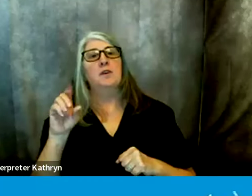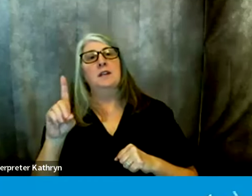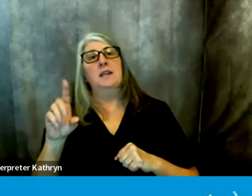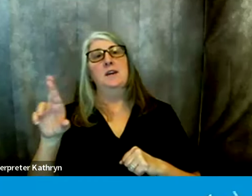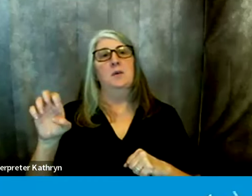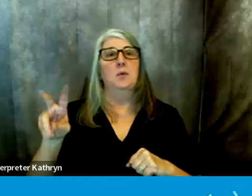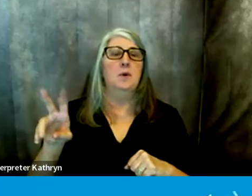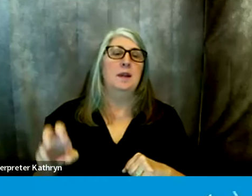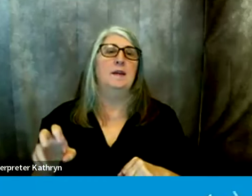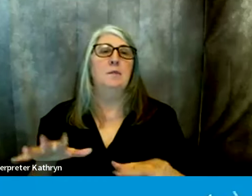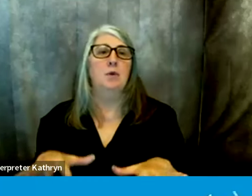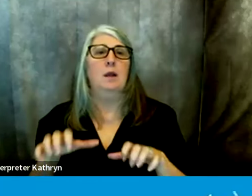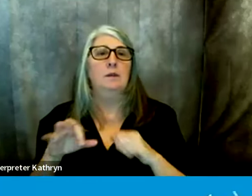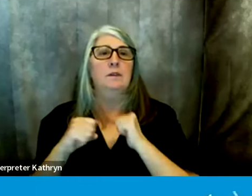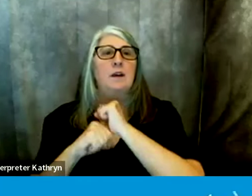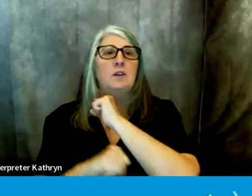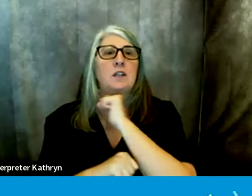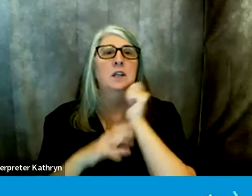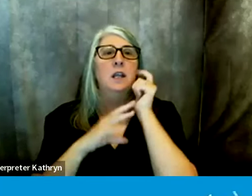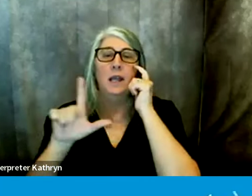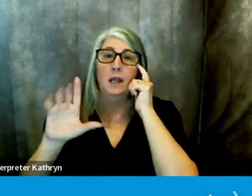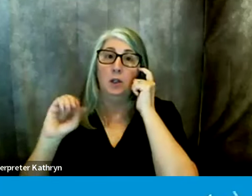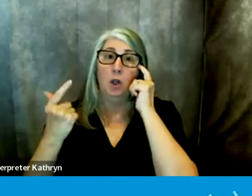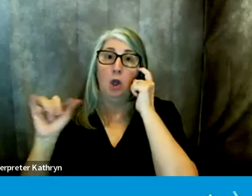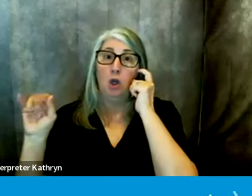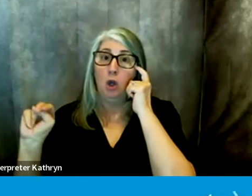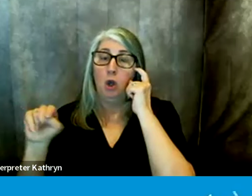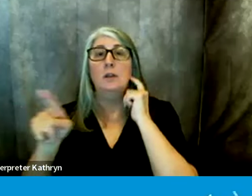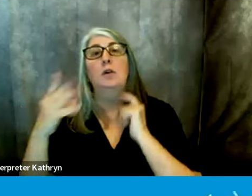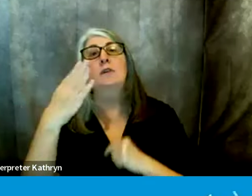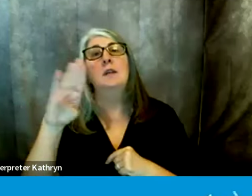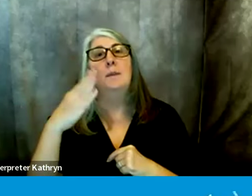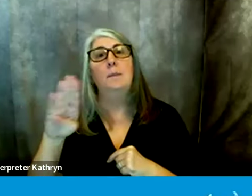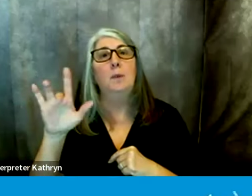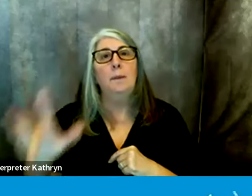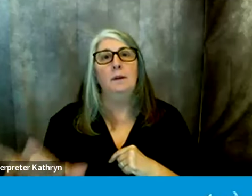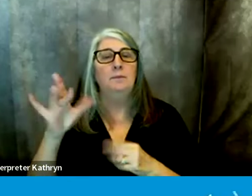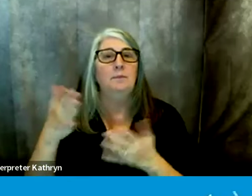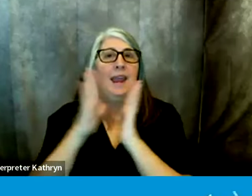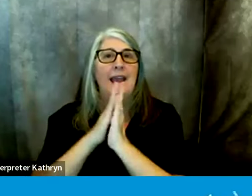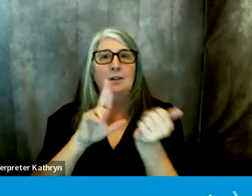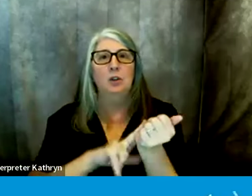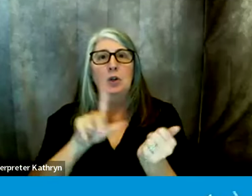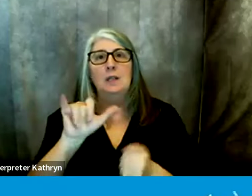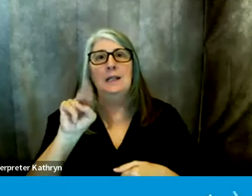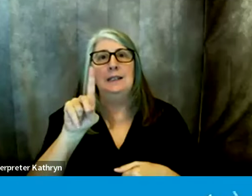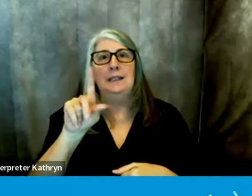and log on there. There's a blue button there that says Ask Nurse Linda. Just click that and you can type in your question.